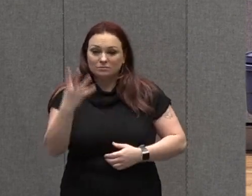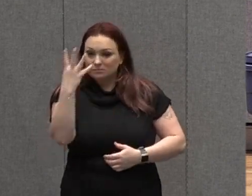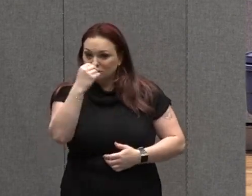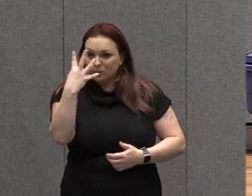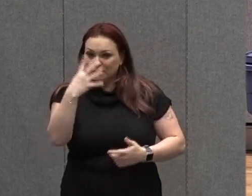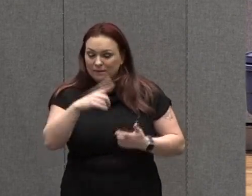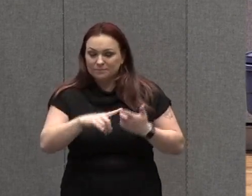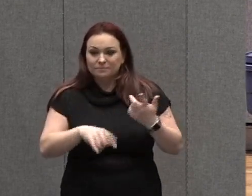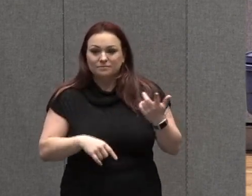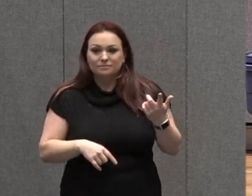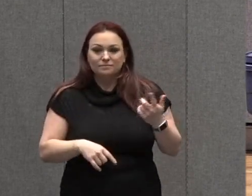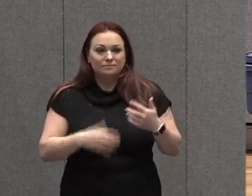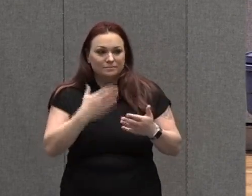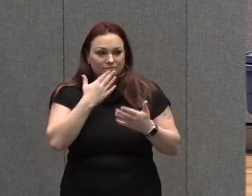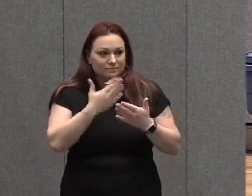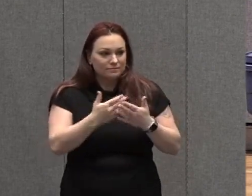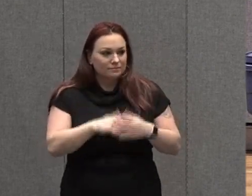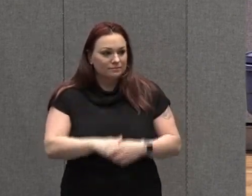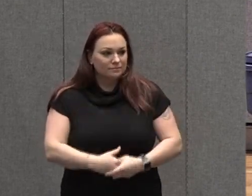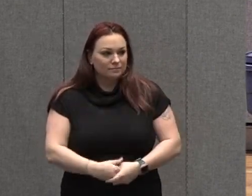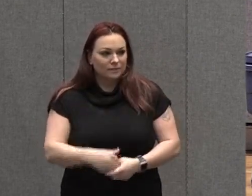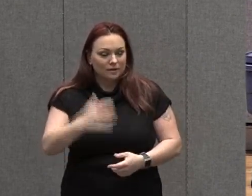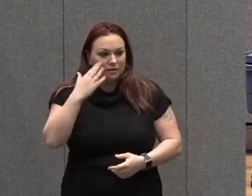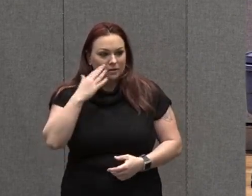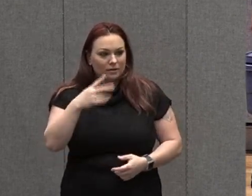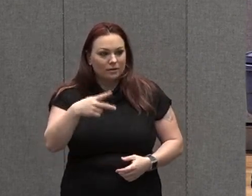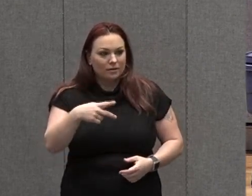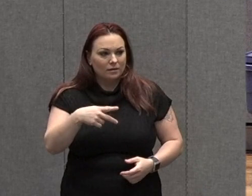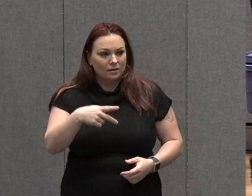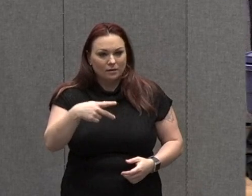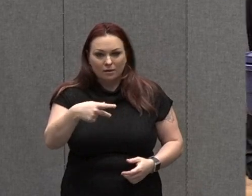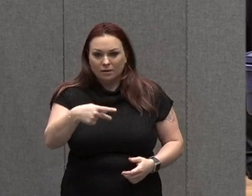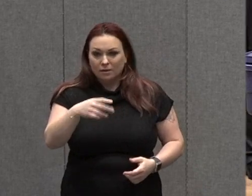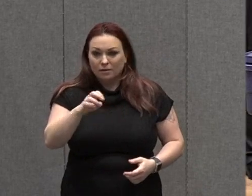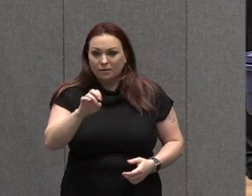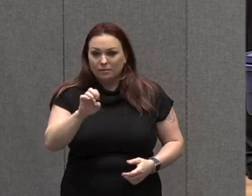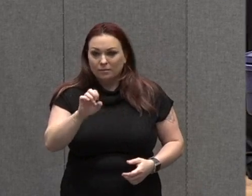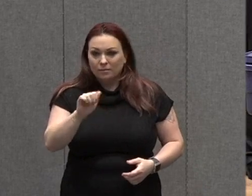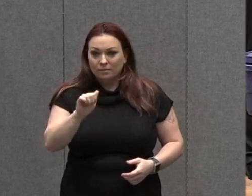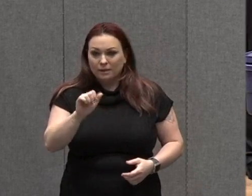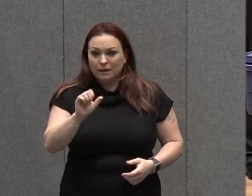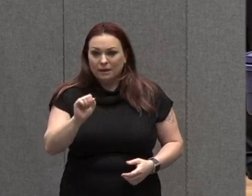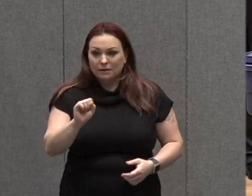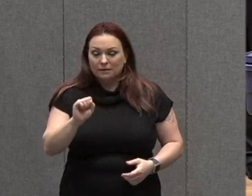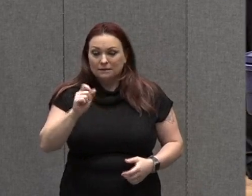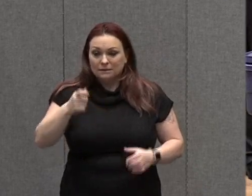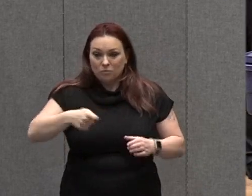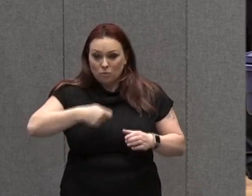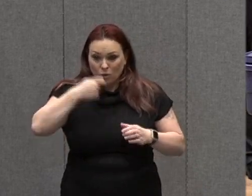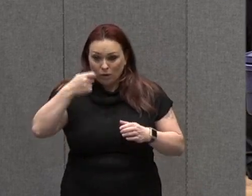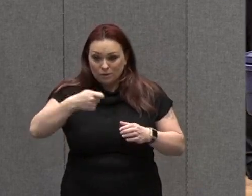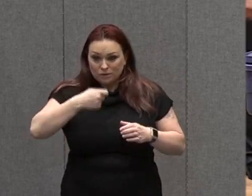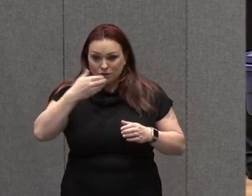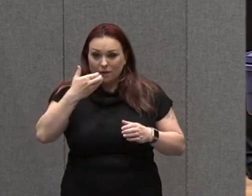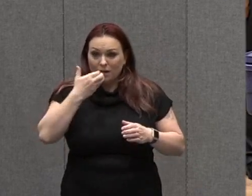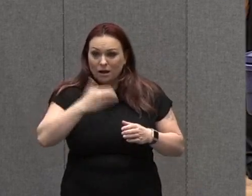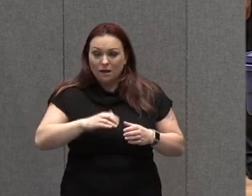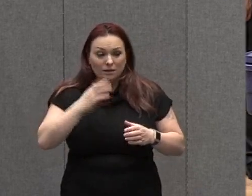Maybe you know this rhyme, Pease Porridge Hot. A lot of music teachers like to use it because it teaches you the rest.